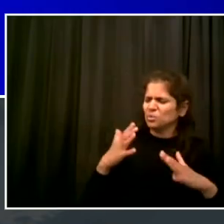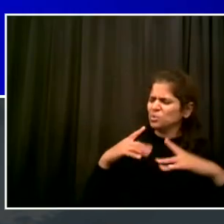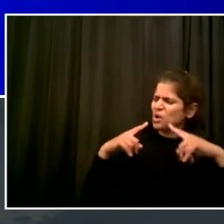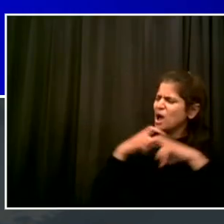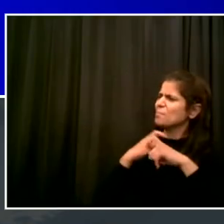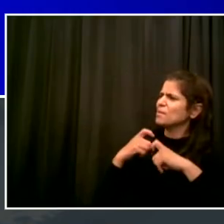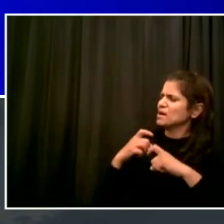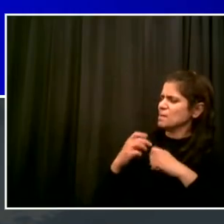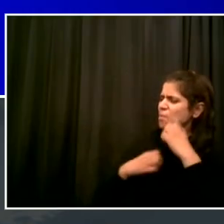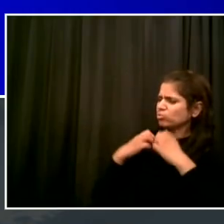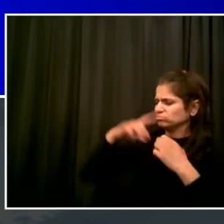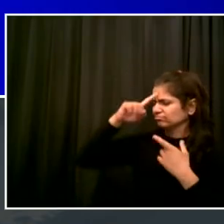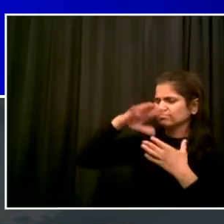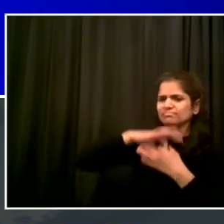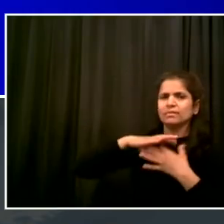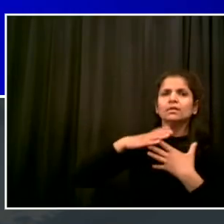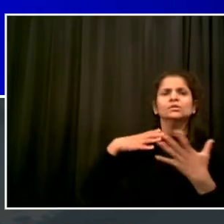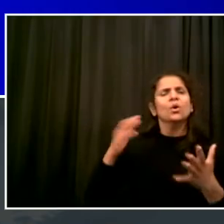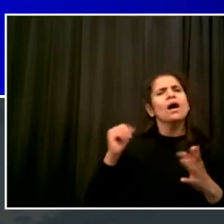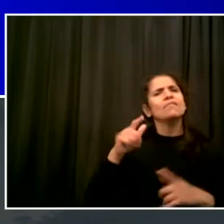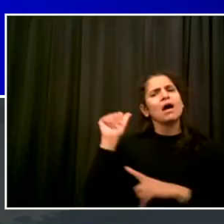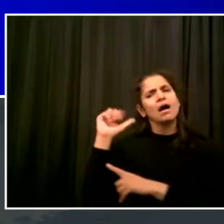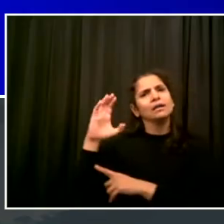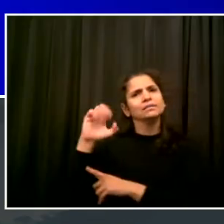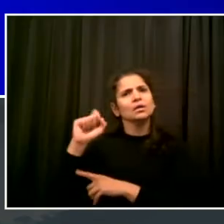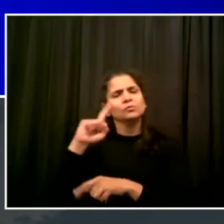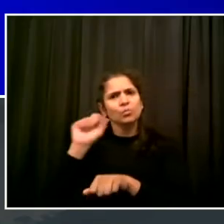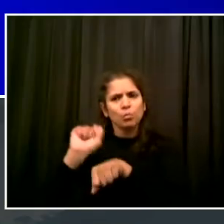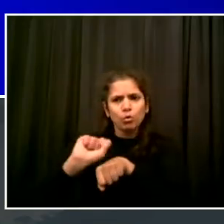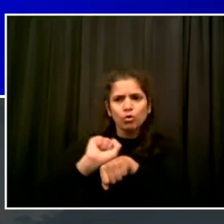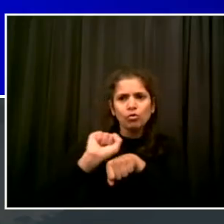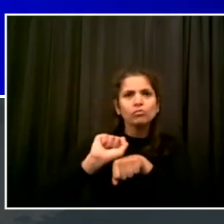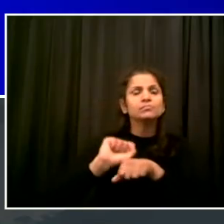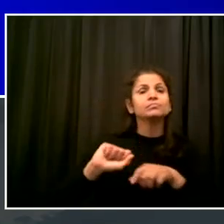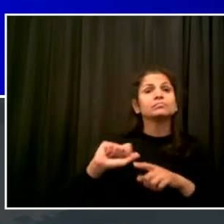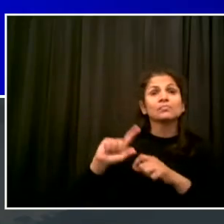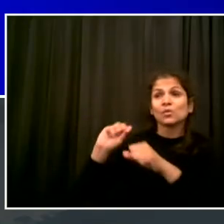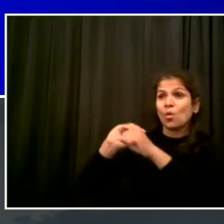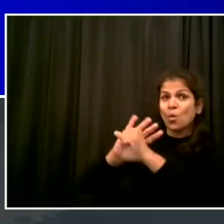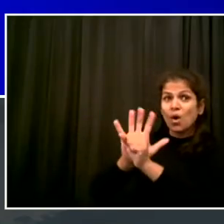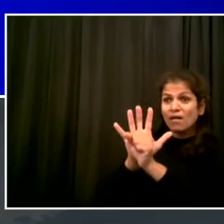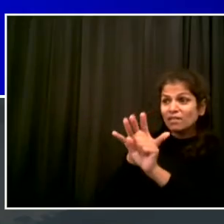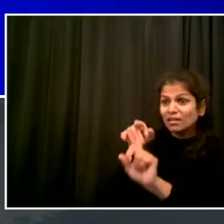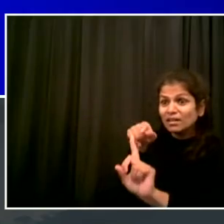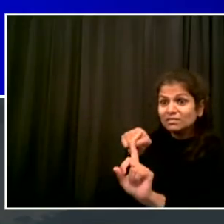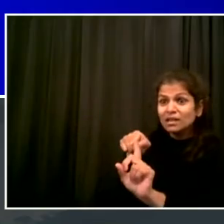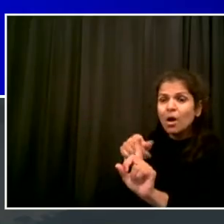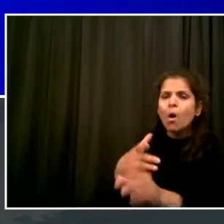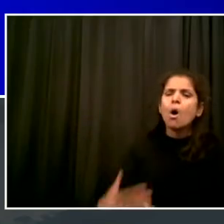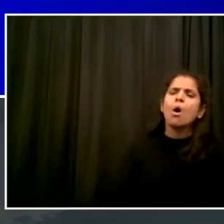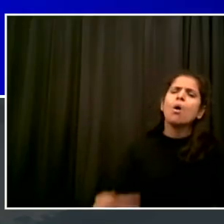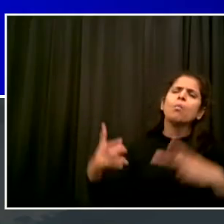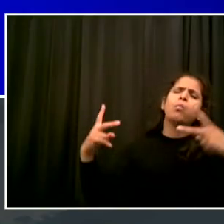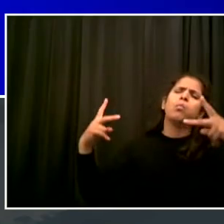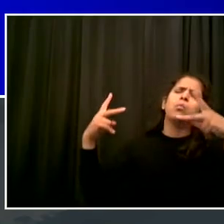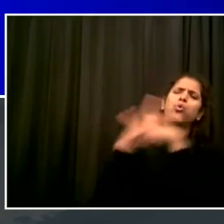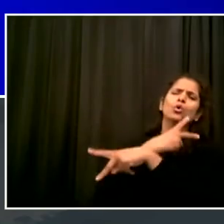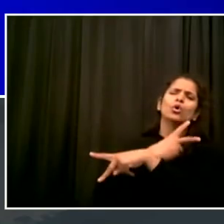CIRCUTMSANS.CE IMAGINE FIGURING OUT HOW TO PROTECT A CHILD WHO IS NOT SAFE IN THEIR OWN HOME.